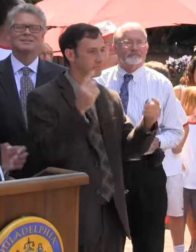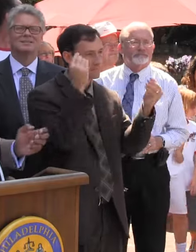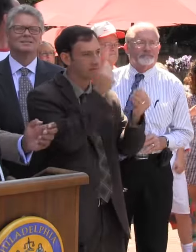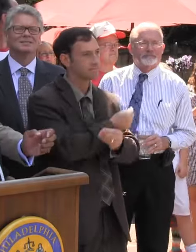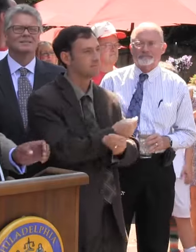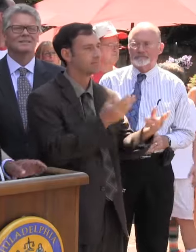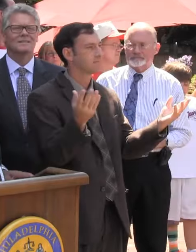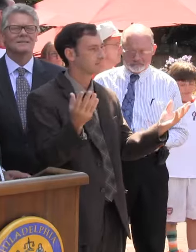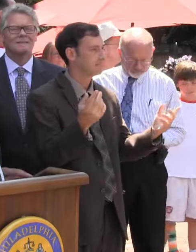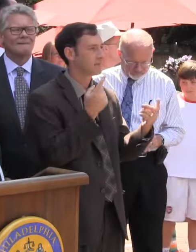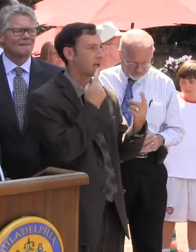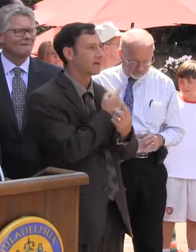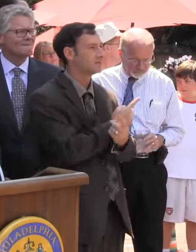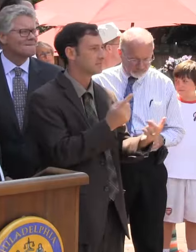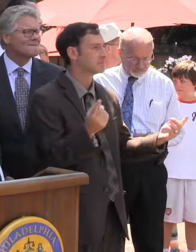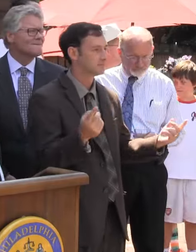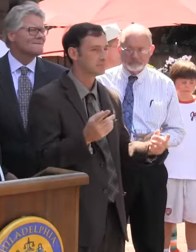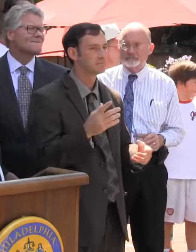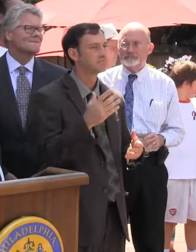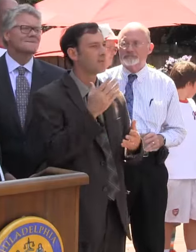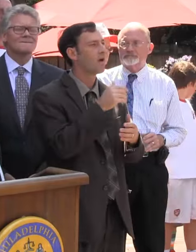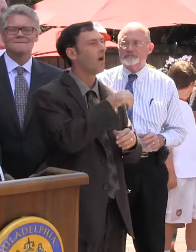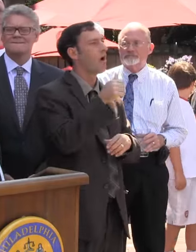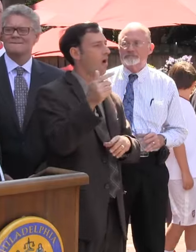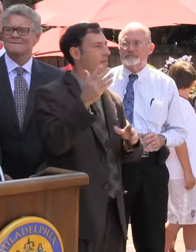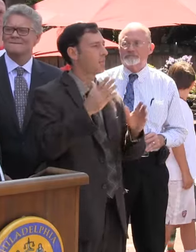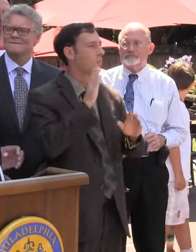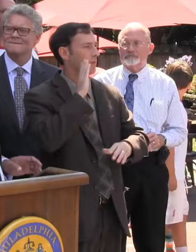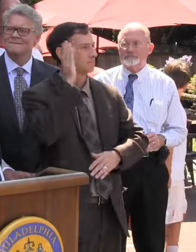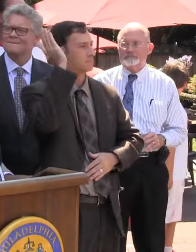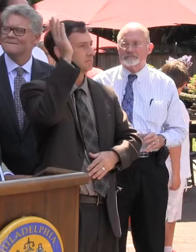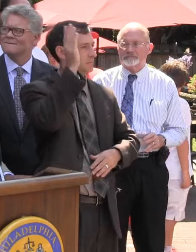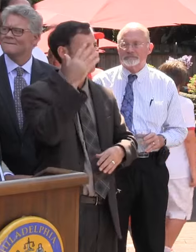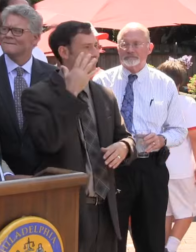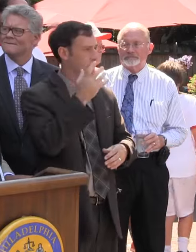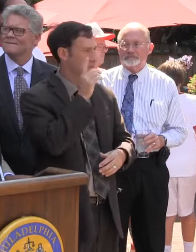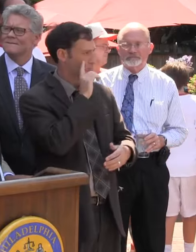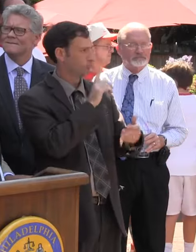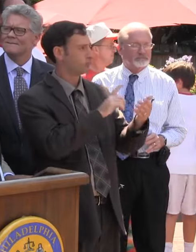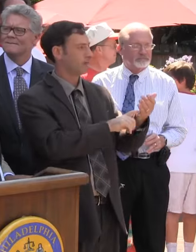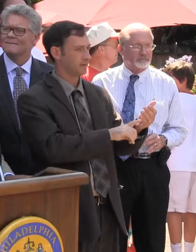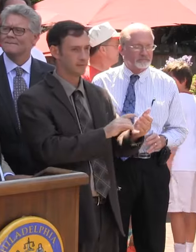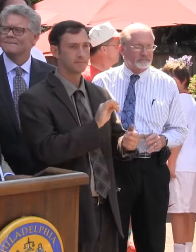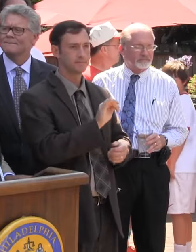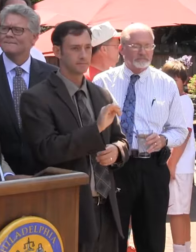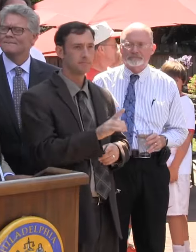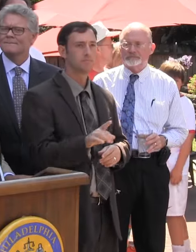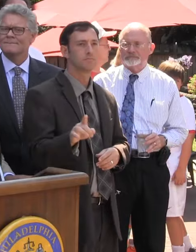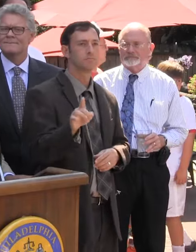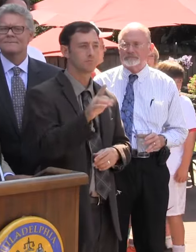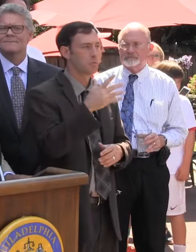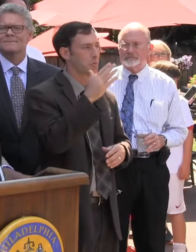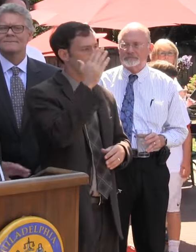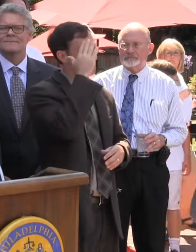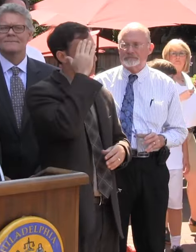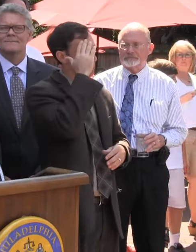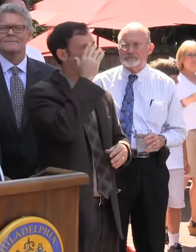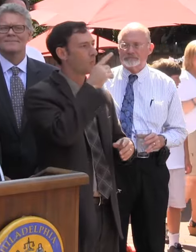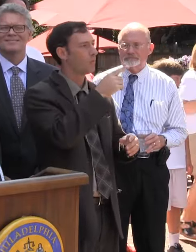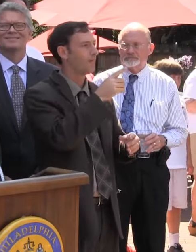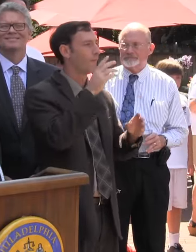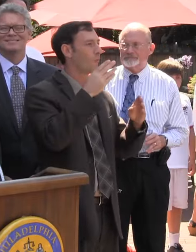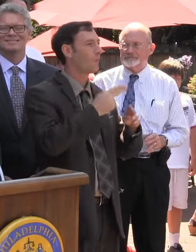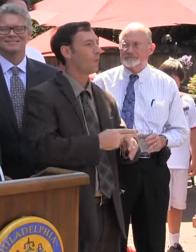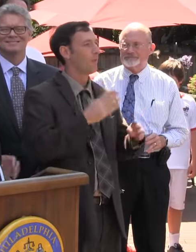from a few folks. Let me recognize again as you've come to know them, the Pope five, Everett